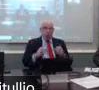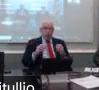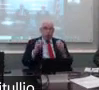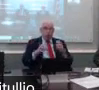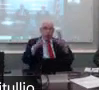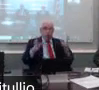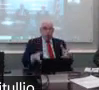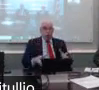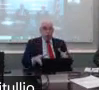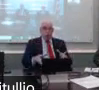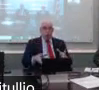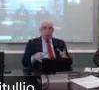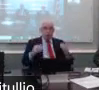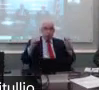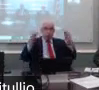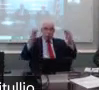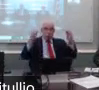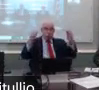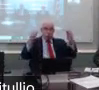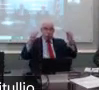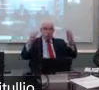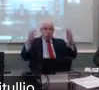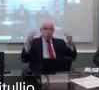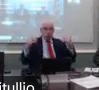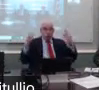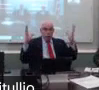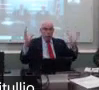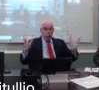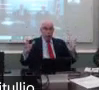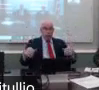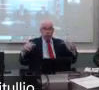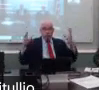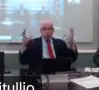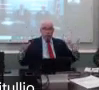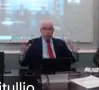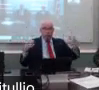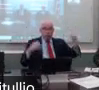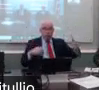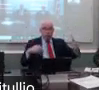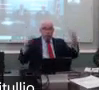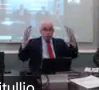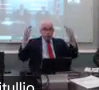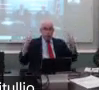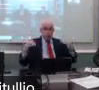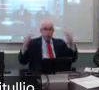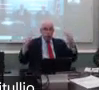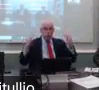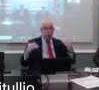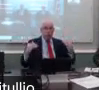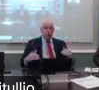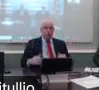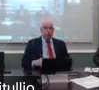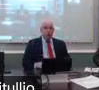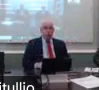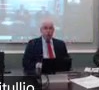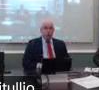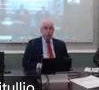And that they can go through a process by reviewing your building and constructed the size and everything else to do very detailed analysis.